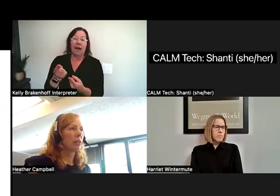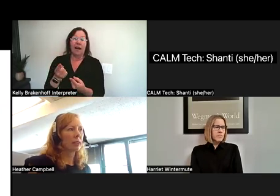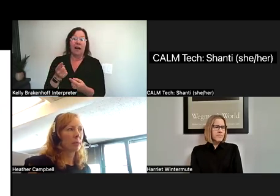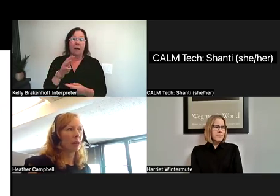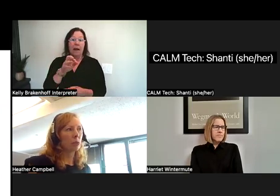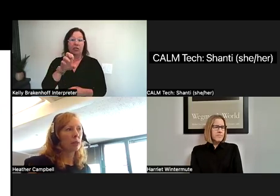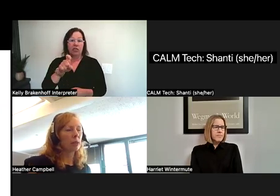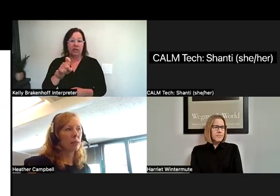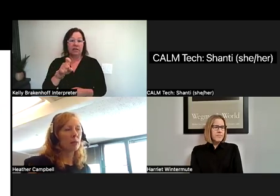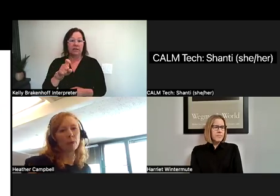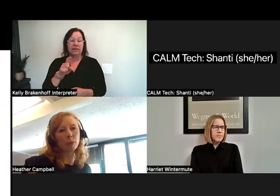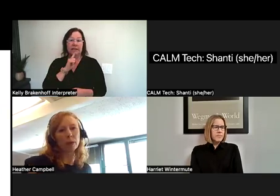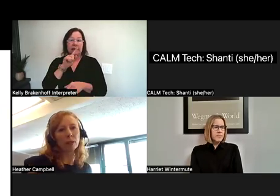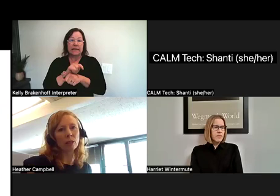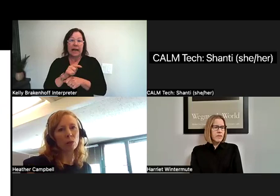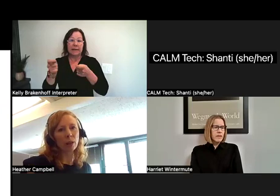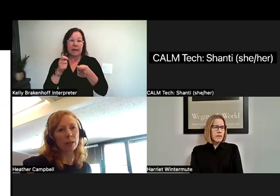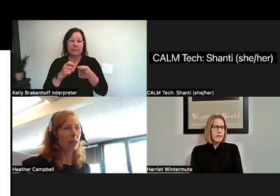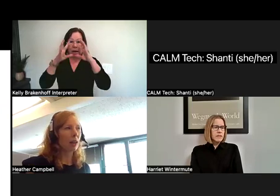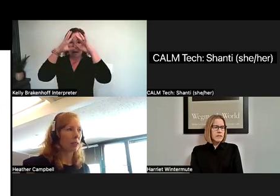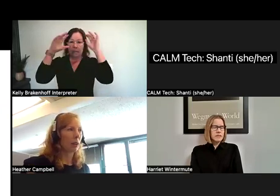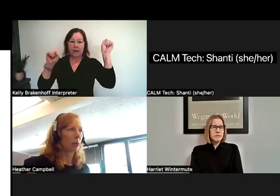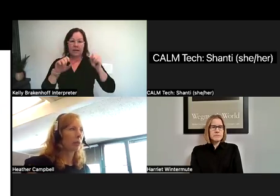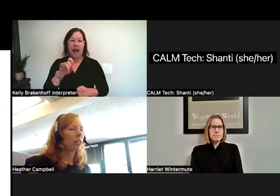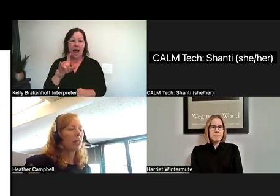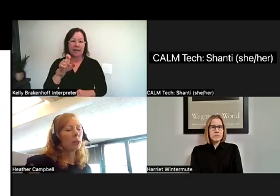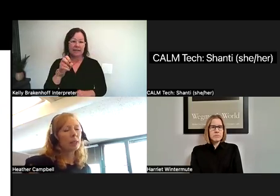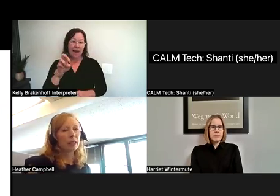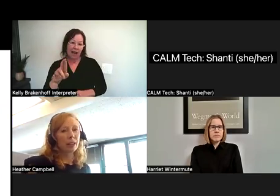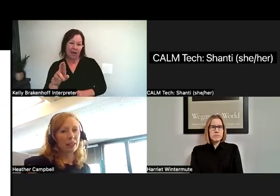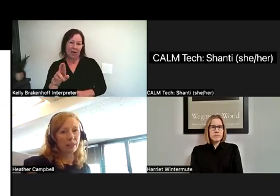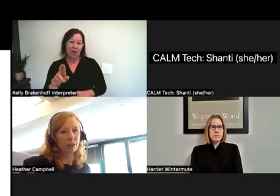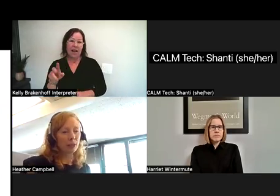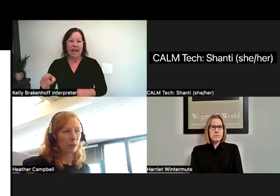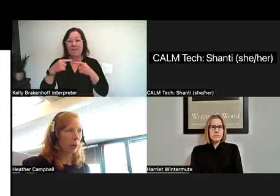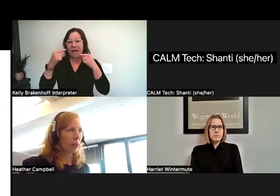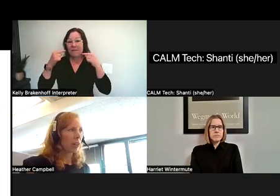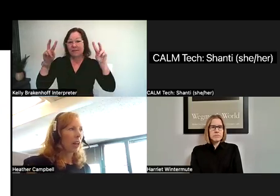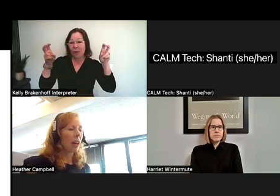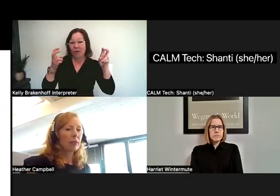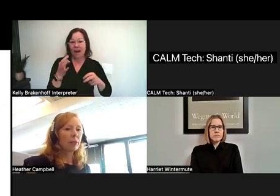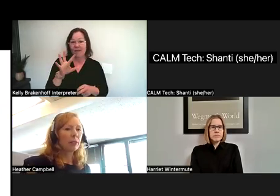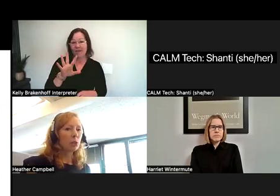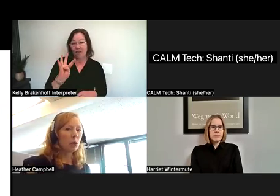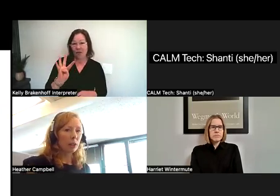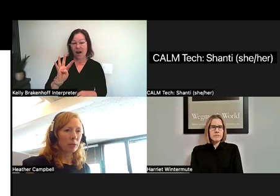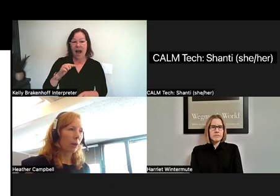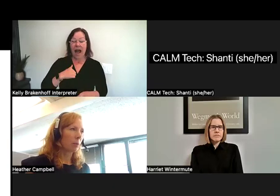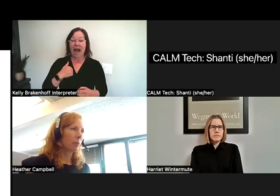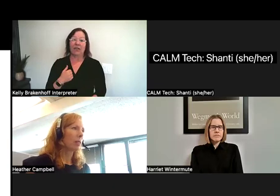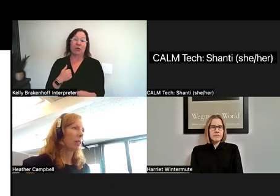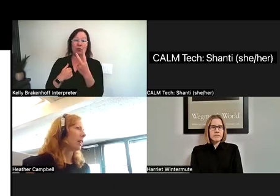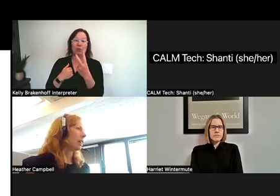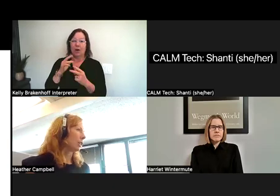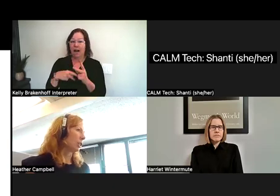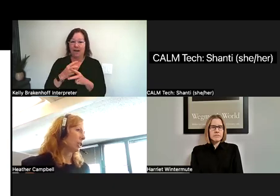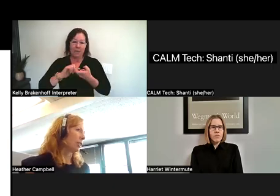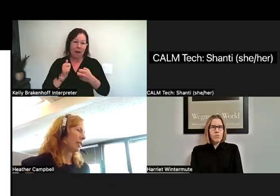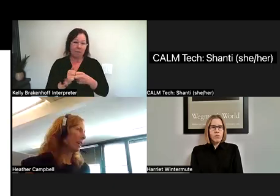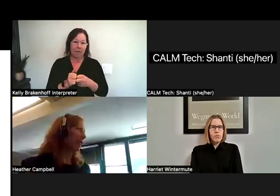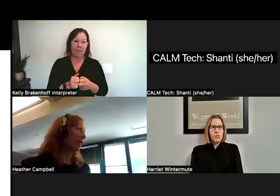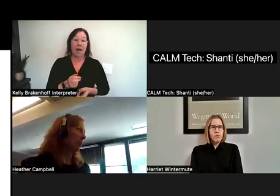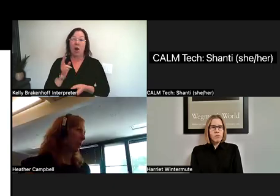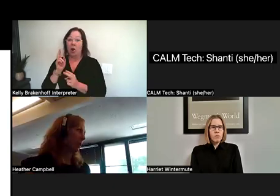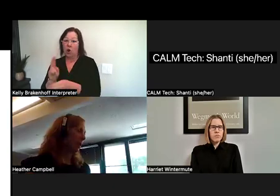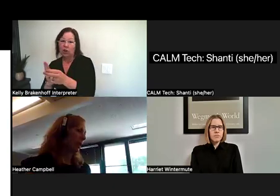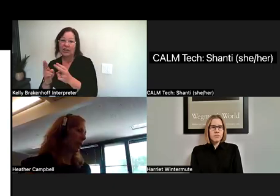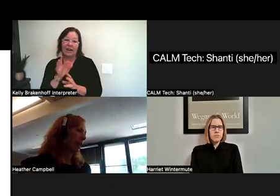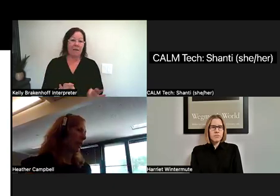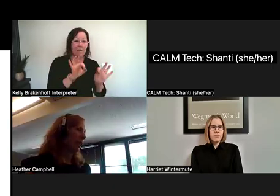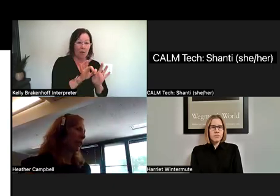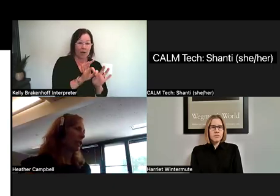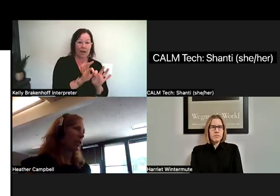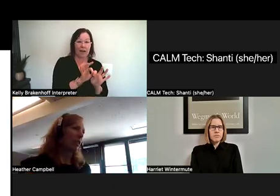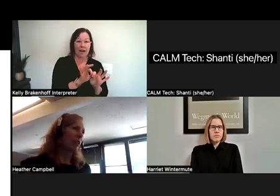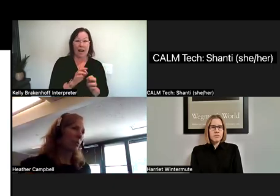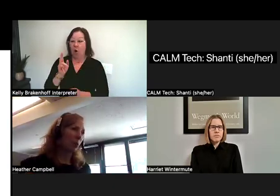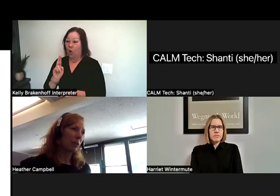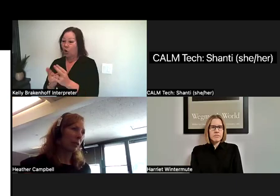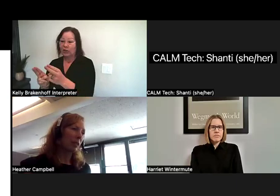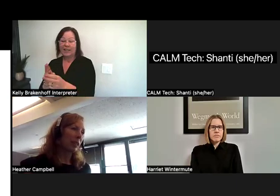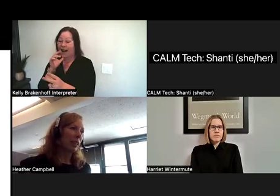task management system of Dwight D Eisenhower. Who said in 1964. I have the urgent is not important